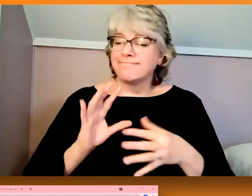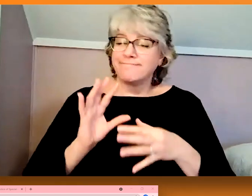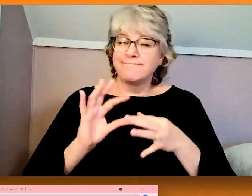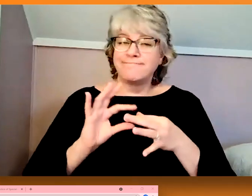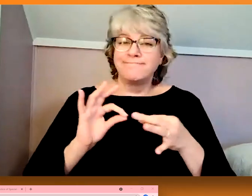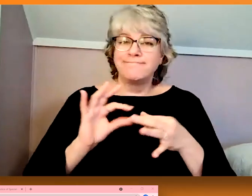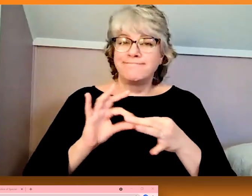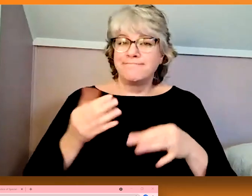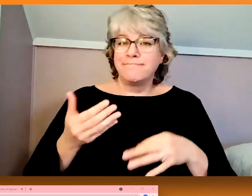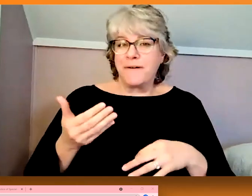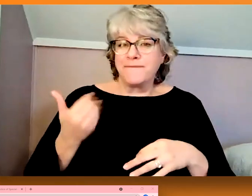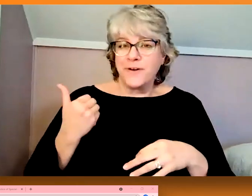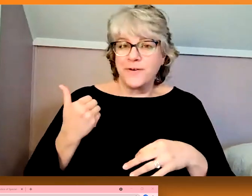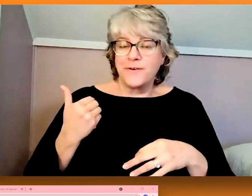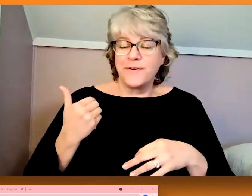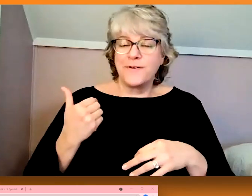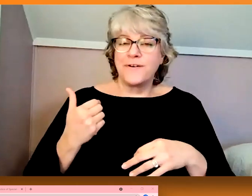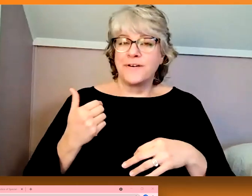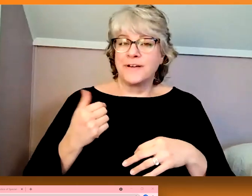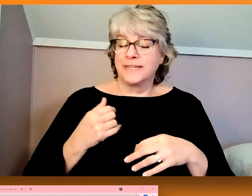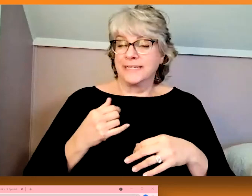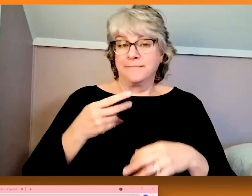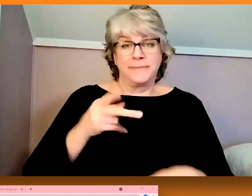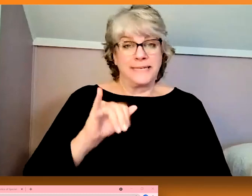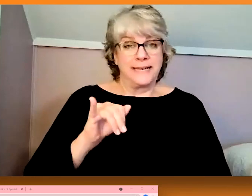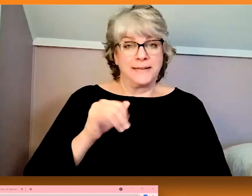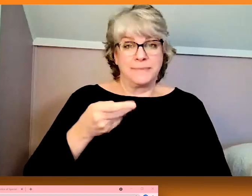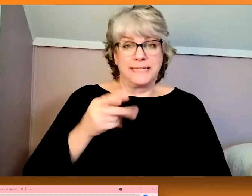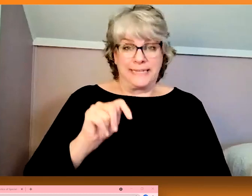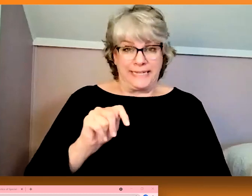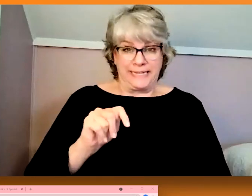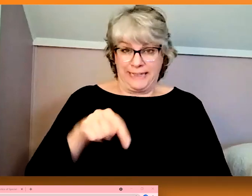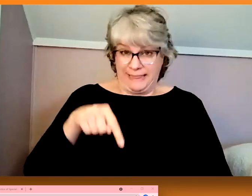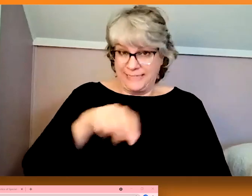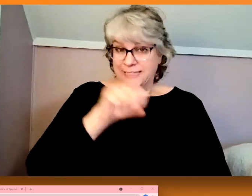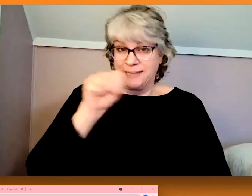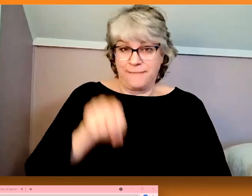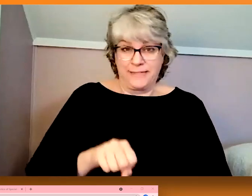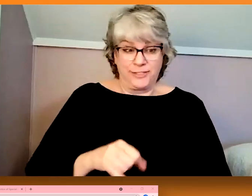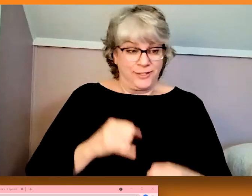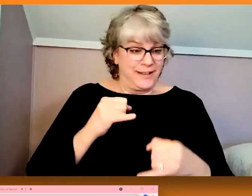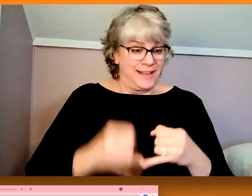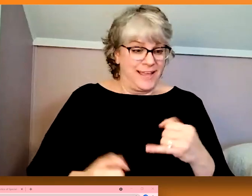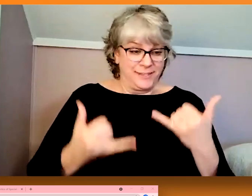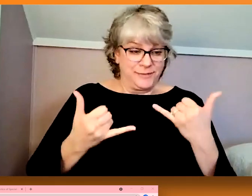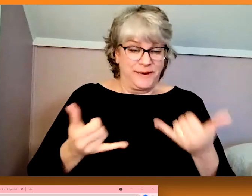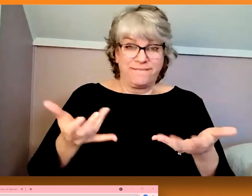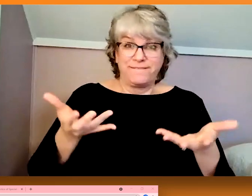As I mentioned in the beginning, this is our last PI Prime Time of the semester,